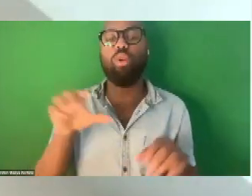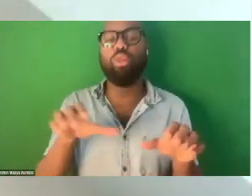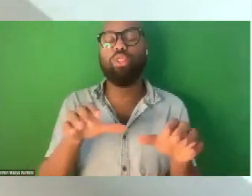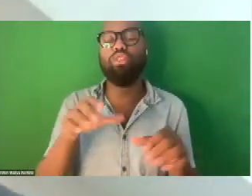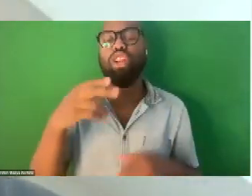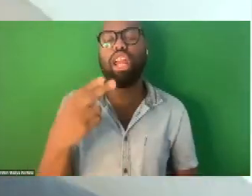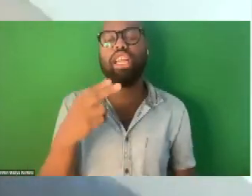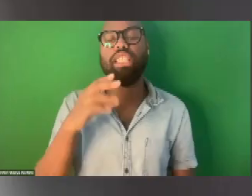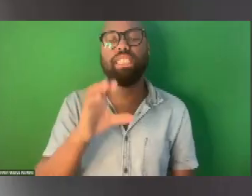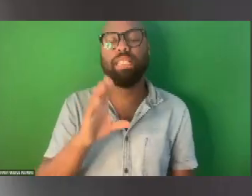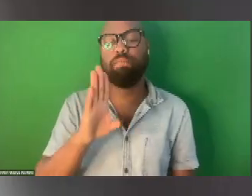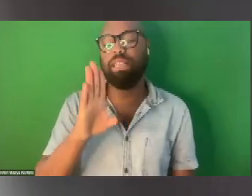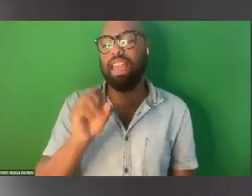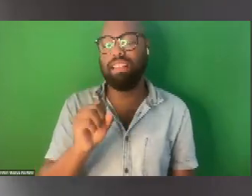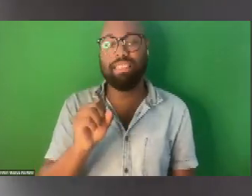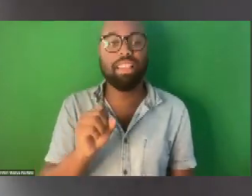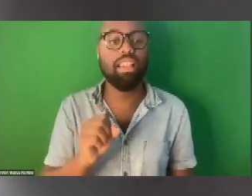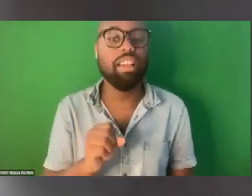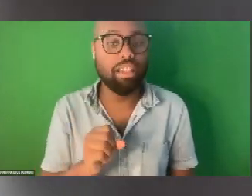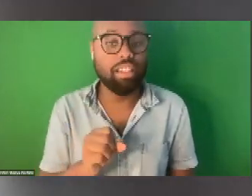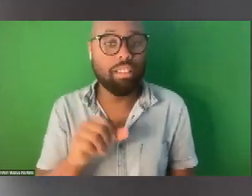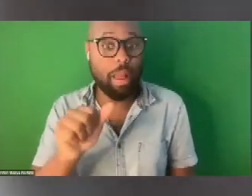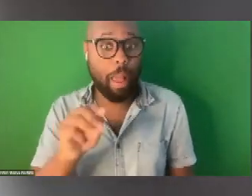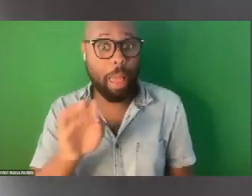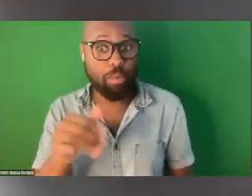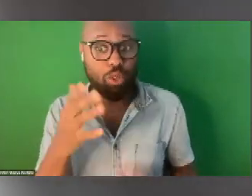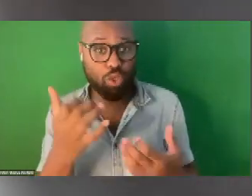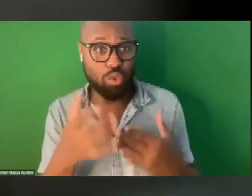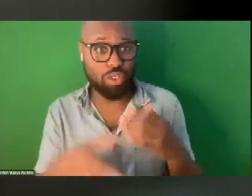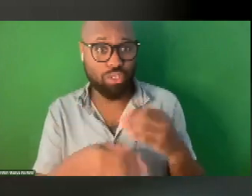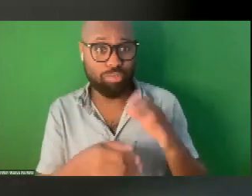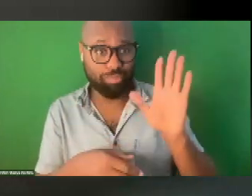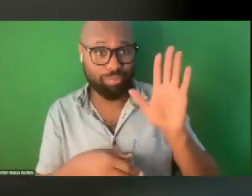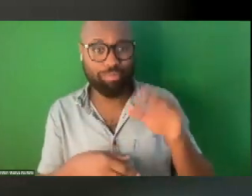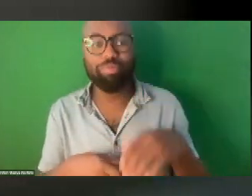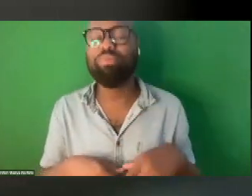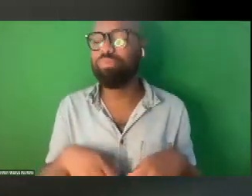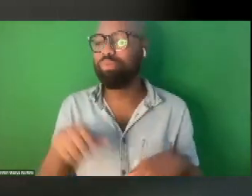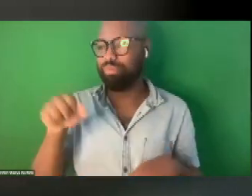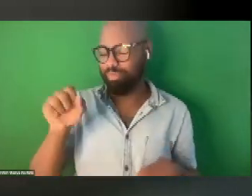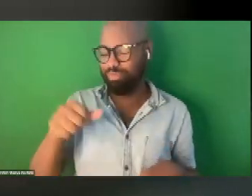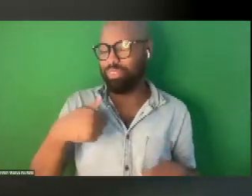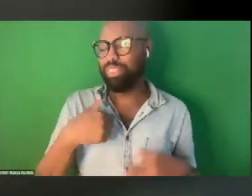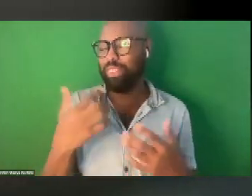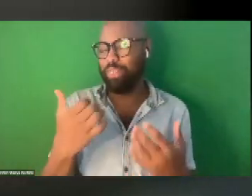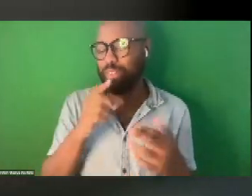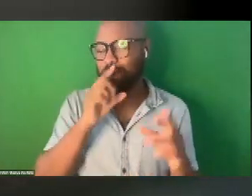Amy, you want to jump in? I did. I just wanted to respond to some of Ari's comments.